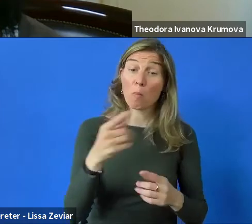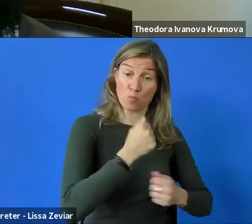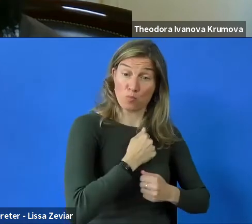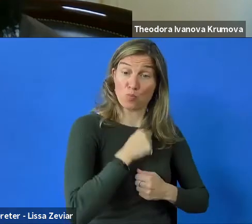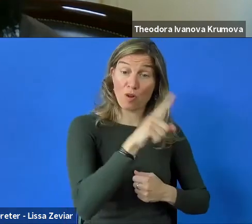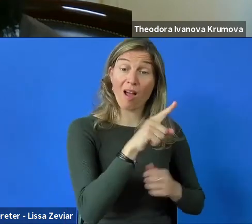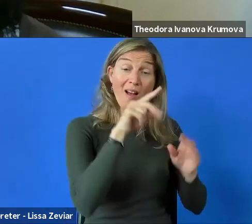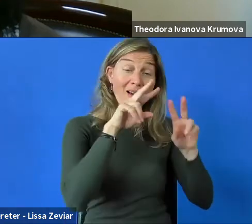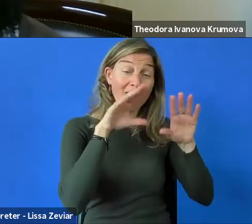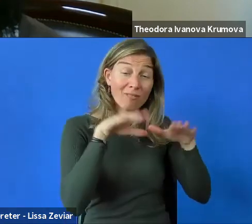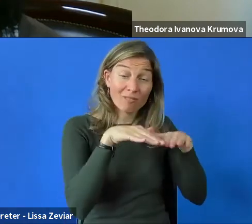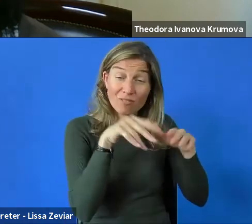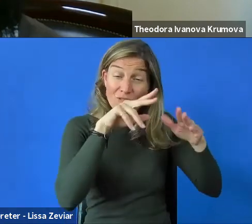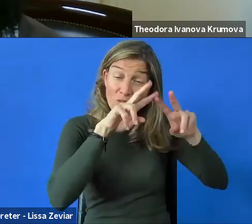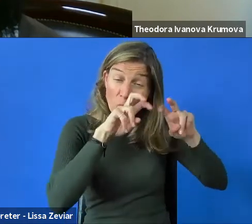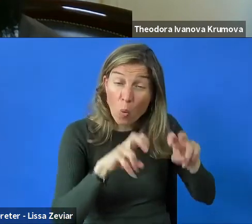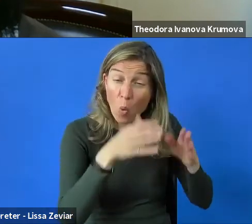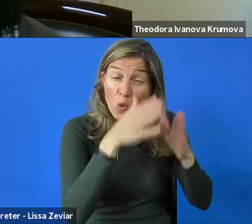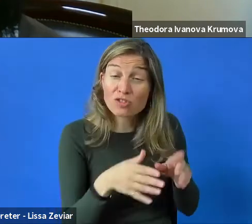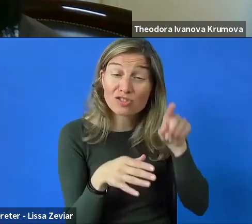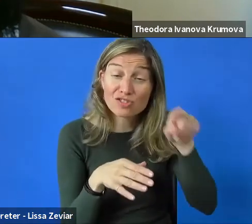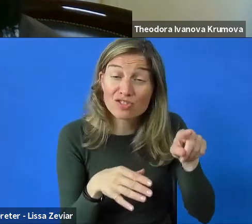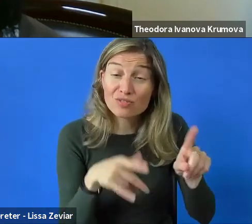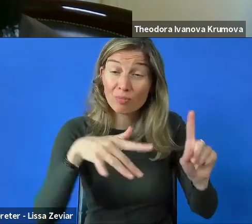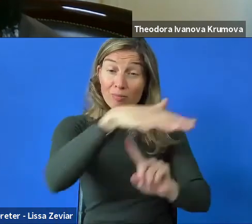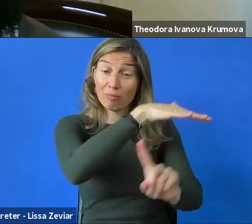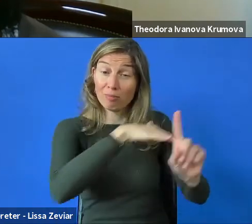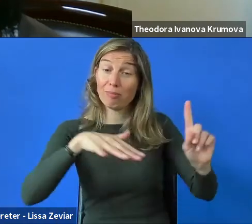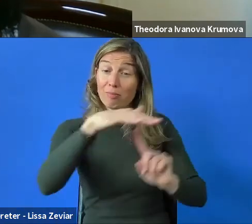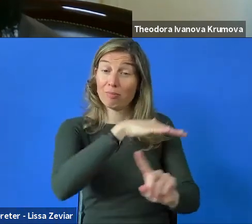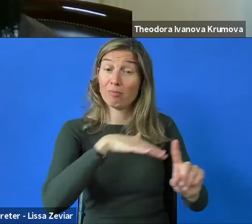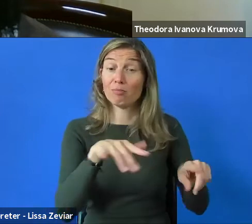without delay and taking patients from the non-roma community